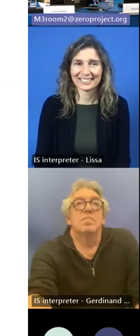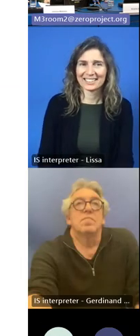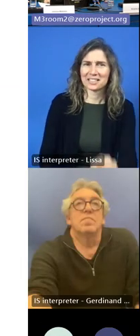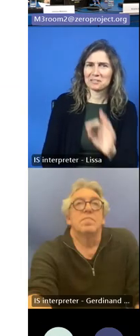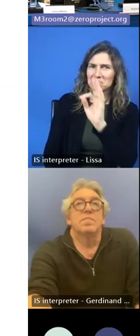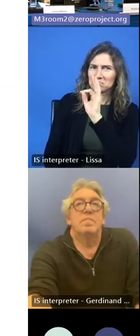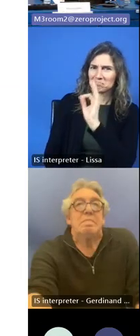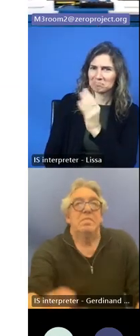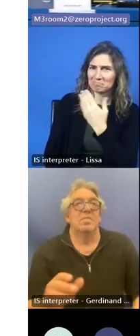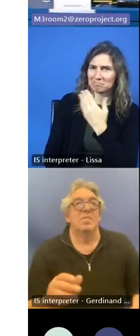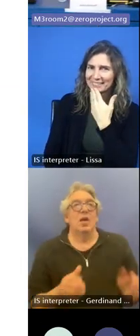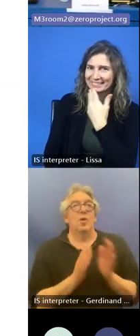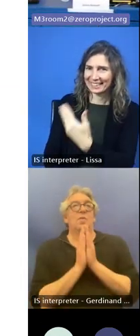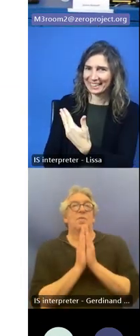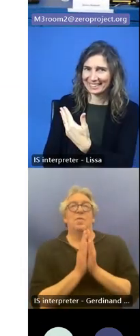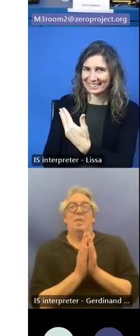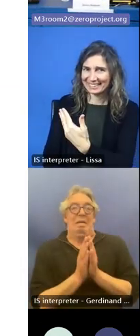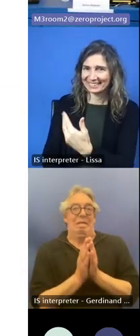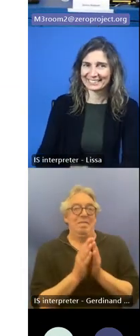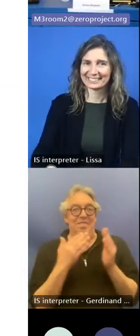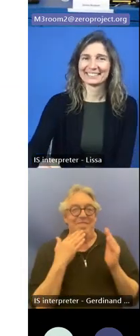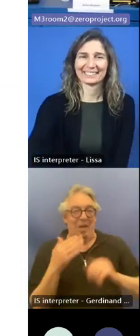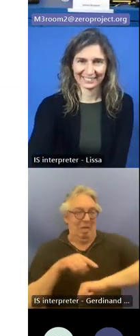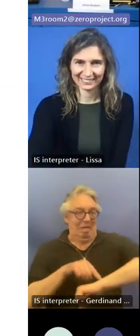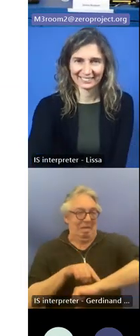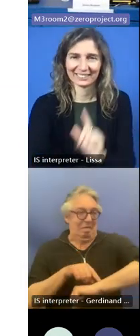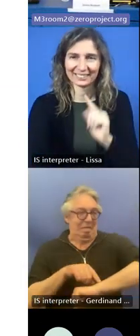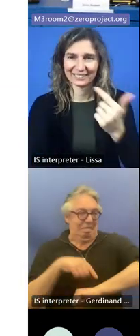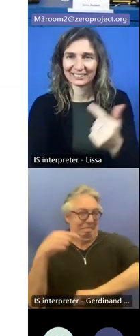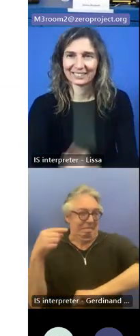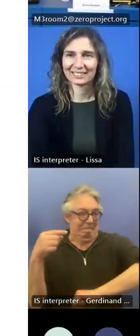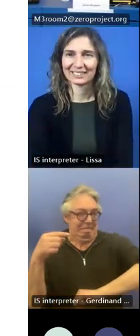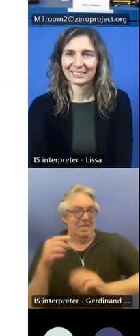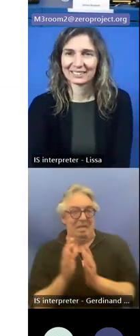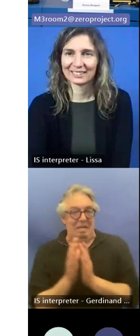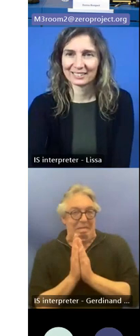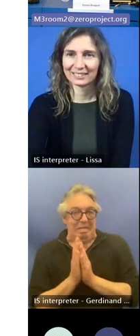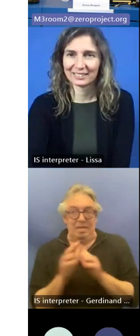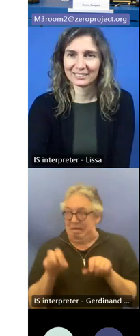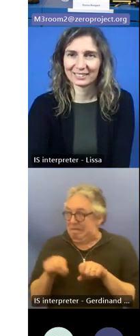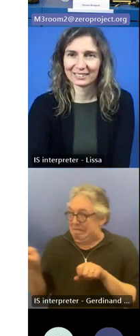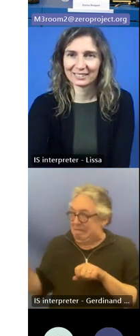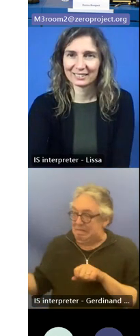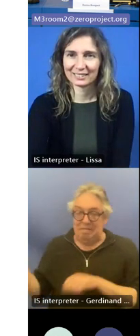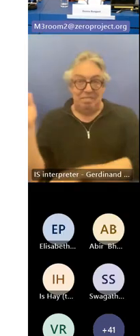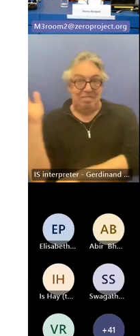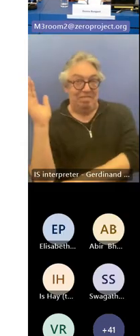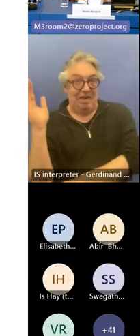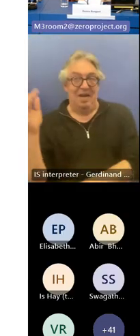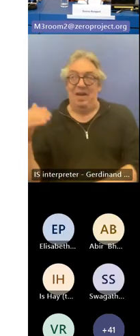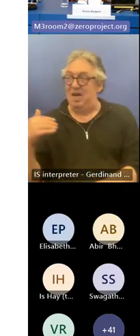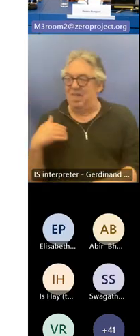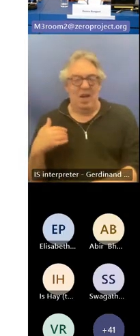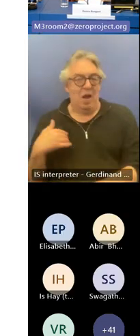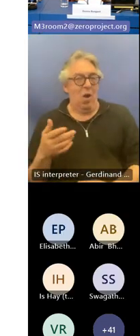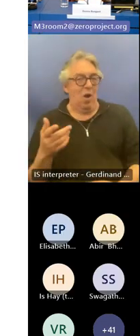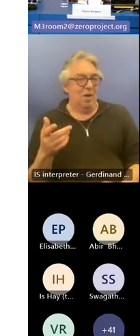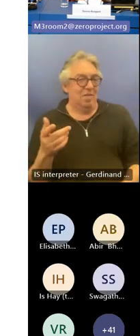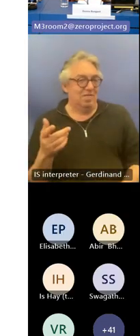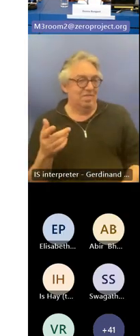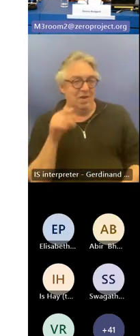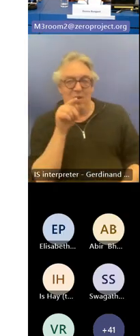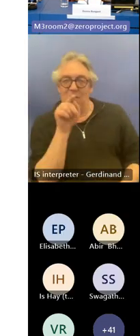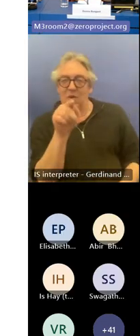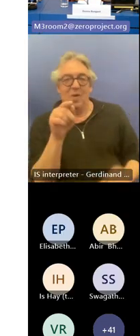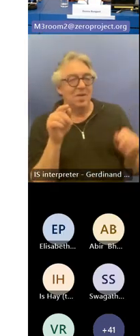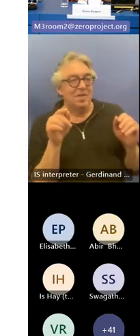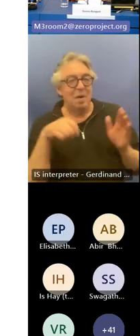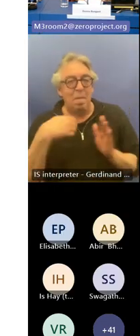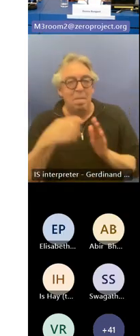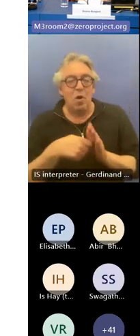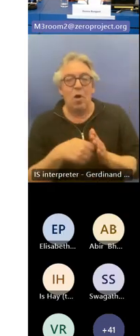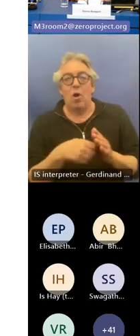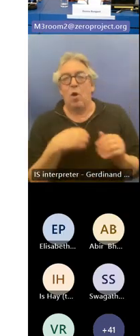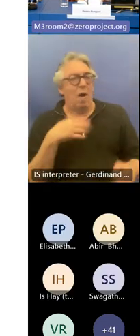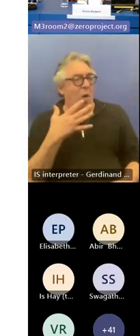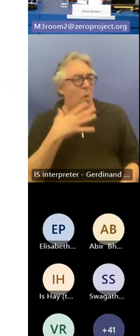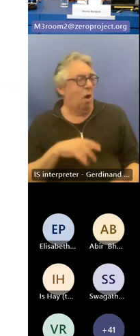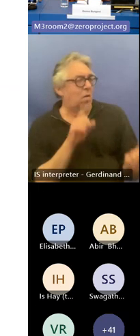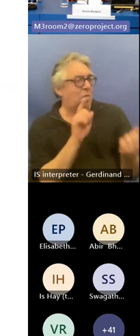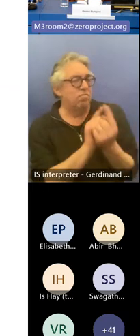we have a lot of presenters, I recommend listening and I would love to hear more but I would like to